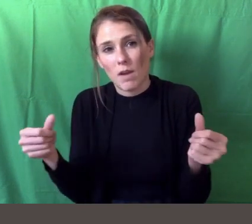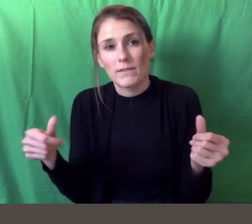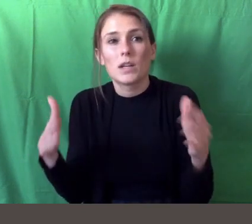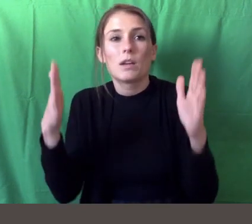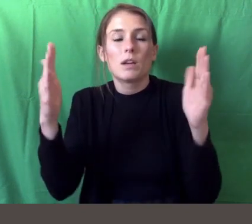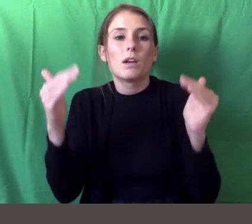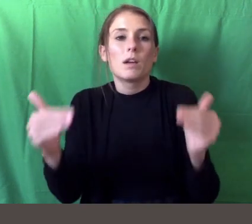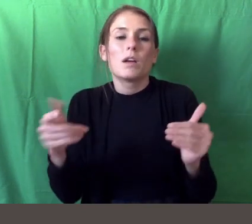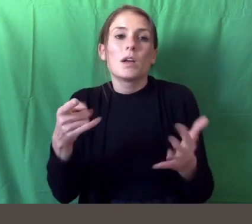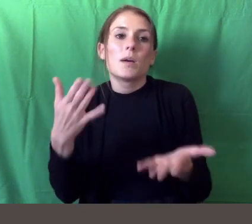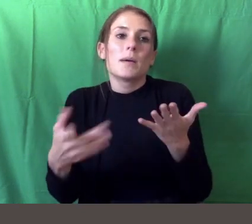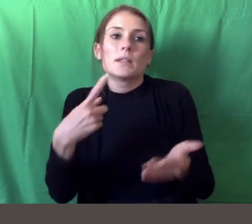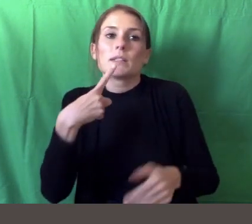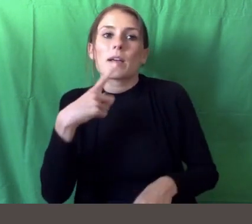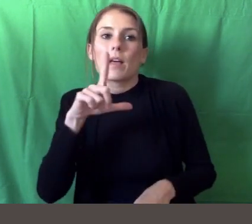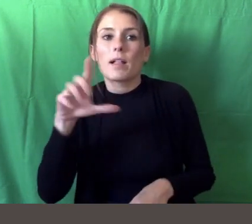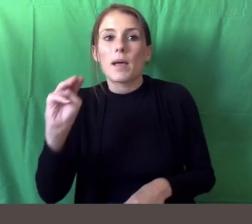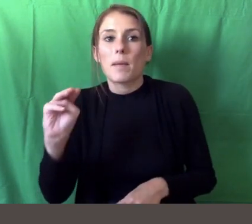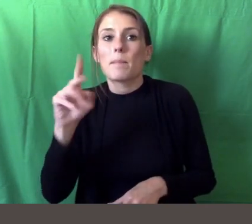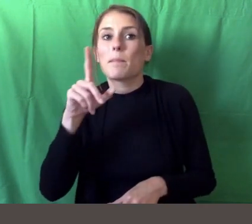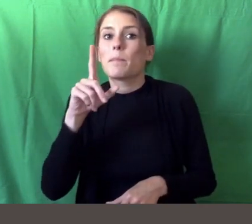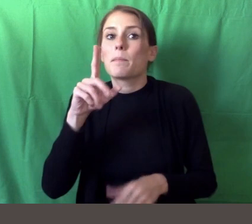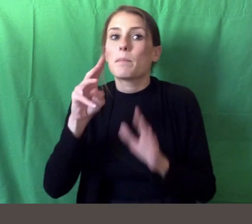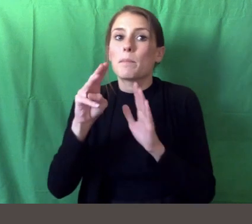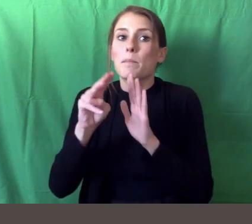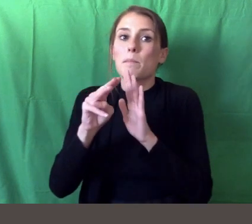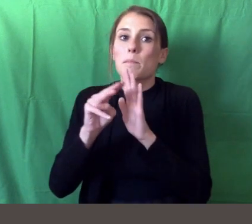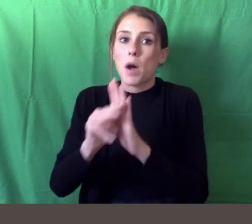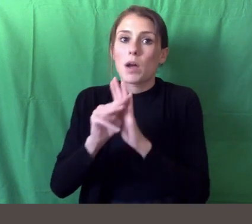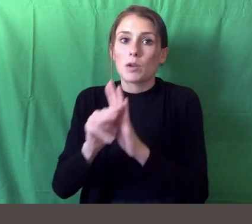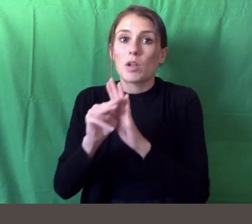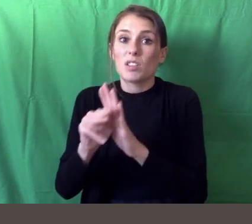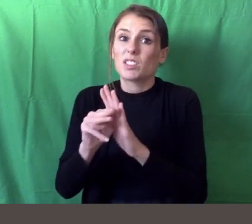So one may say that LLM models are inherently biased by their training data.